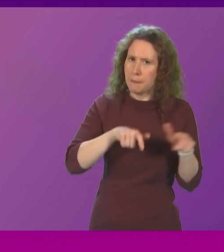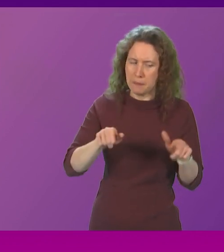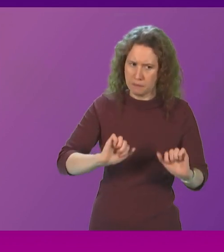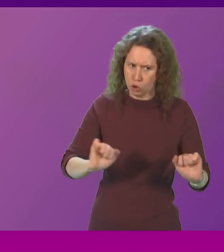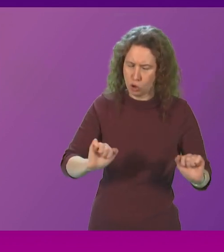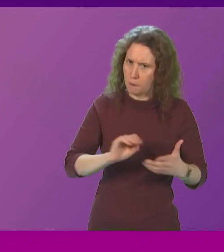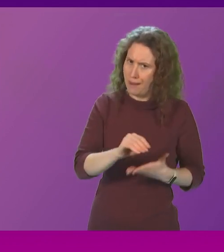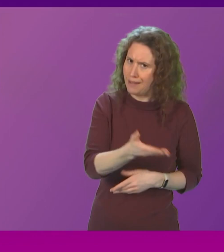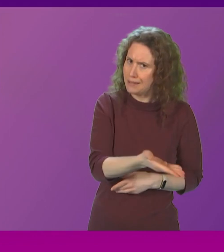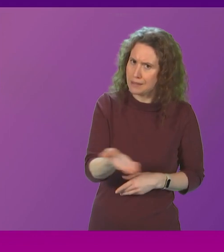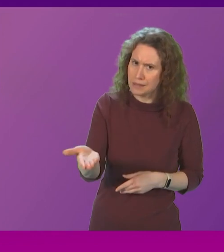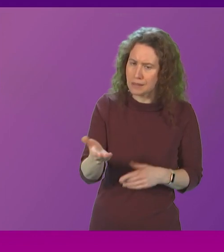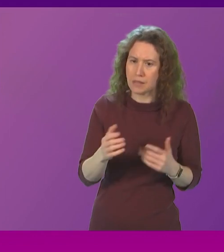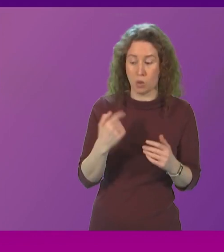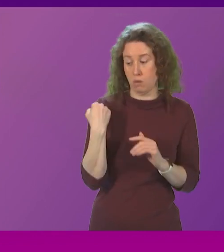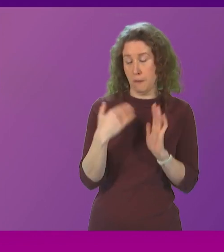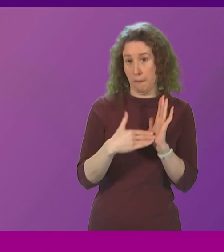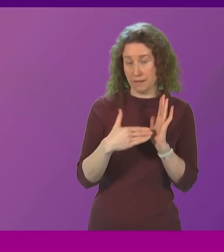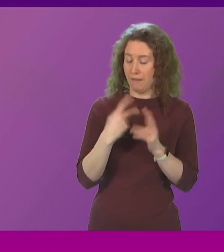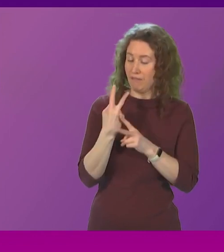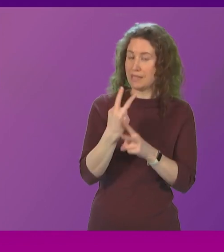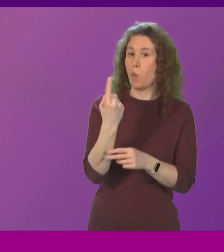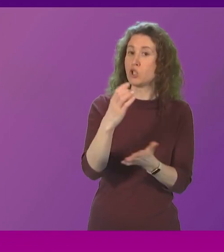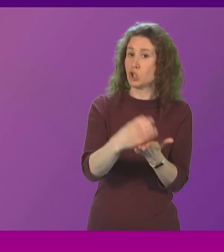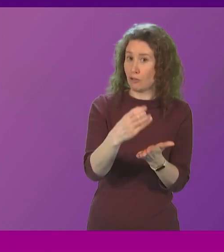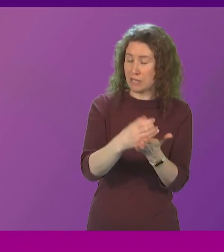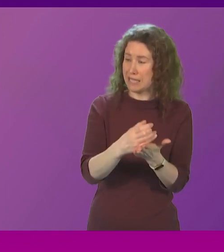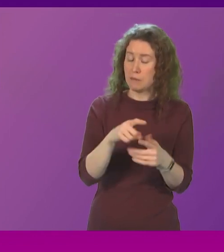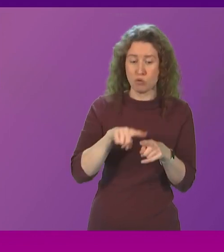On Monday, I visited a charity that has been trying to help those individuals.